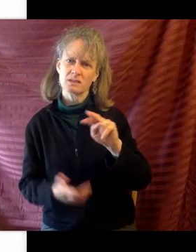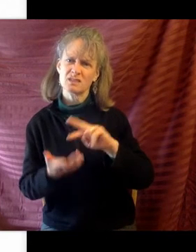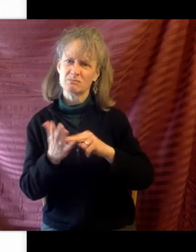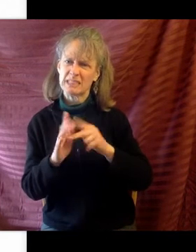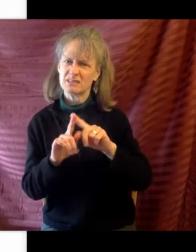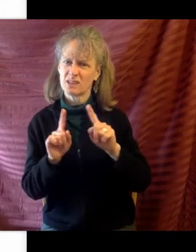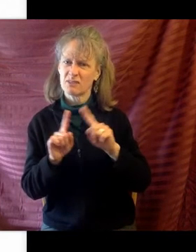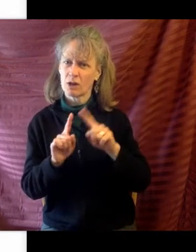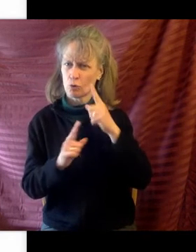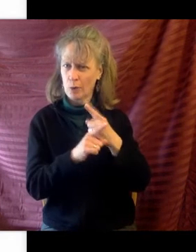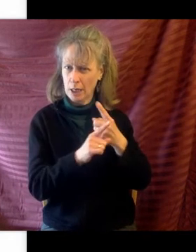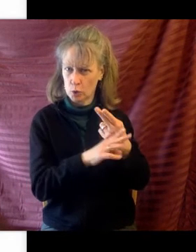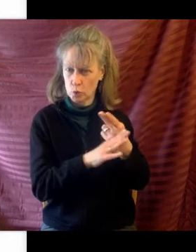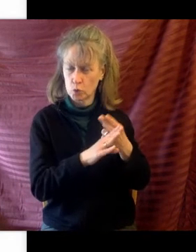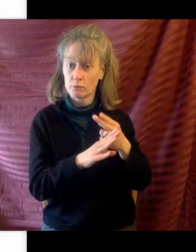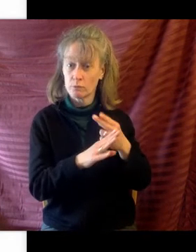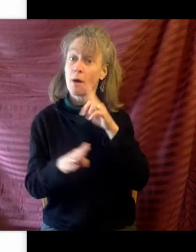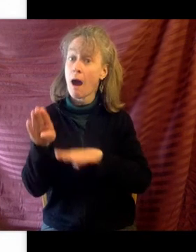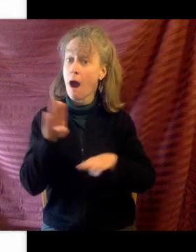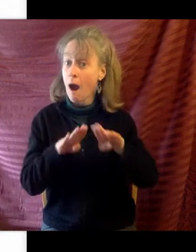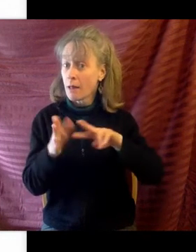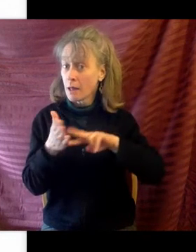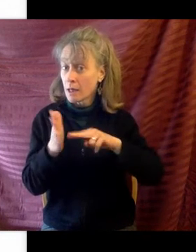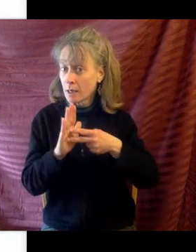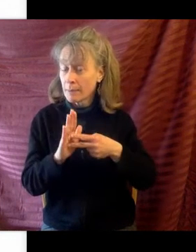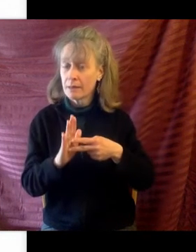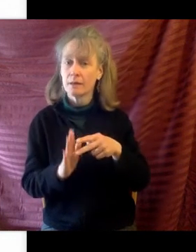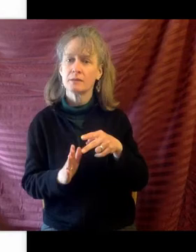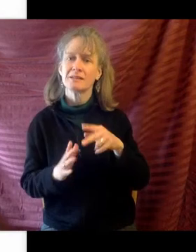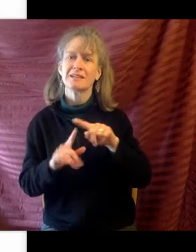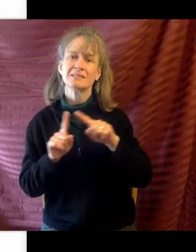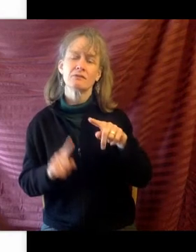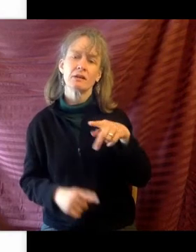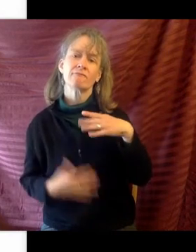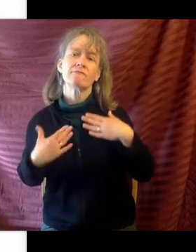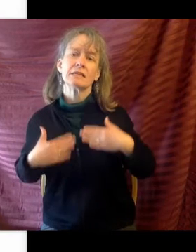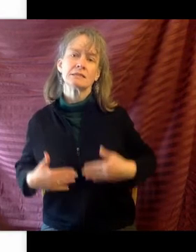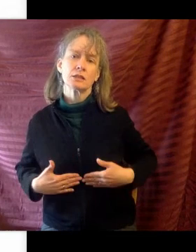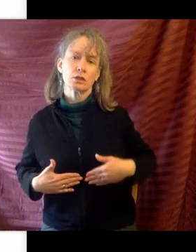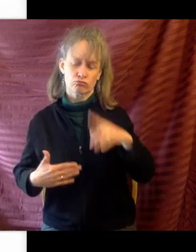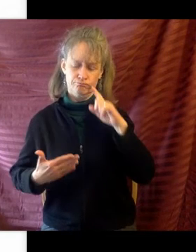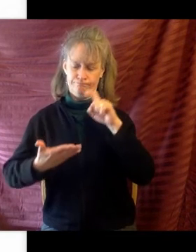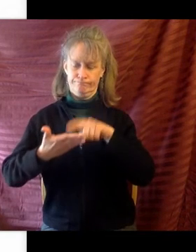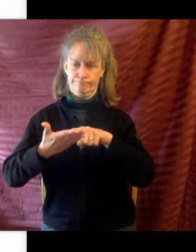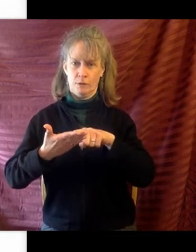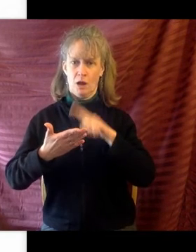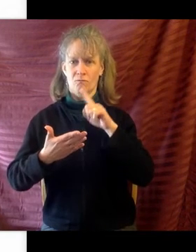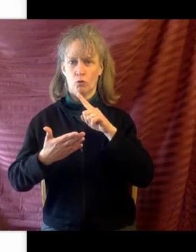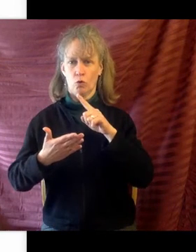"variation" means the differences in the physical traits among individuals in a group of organisms.